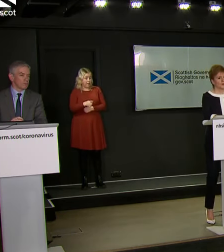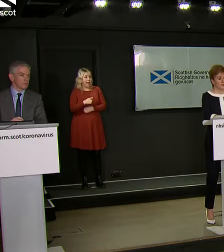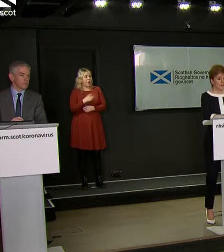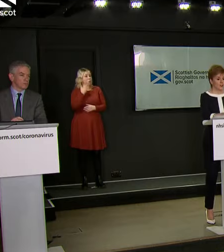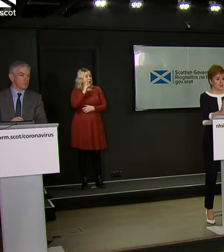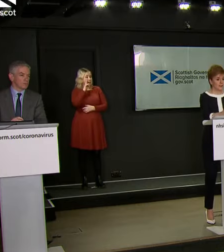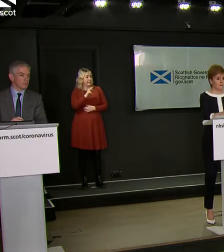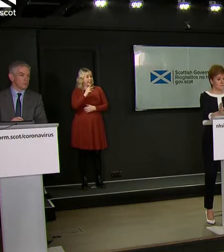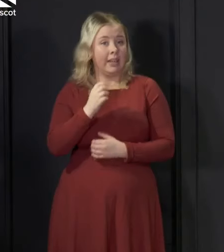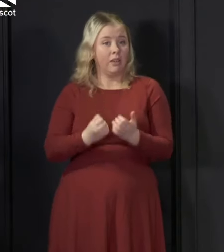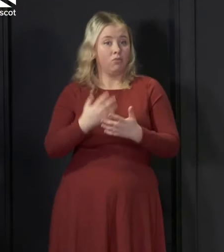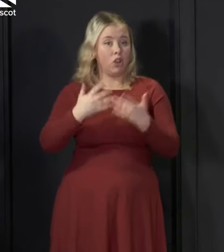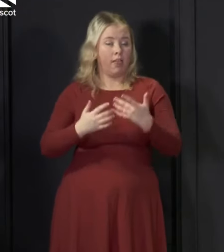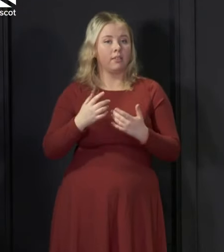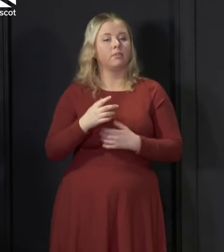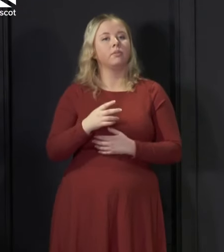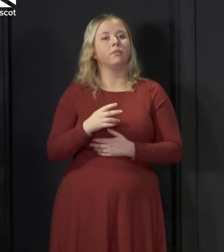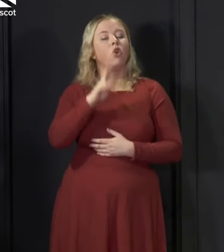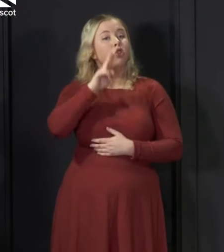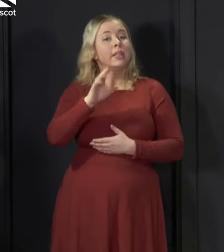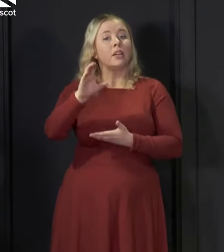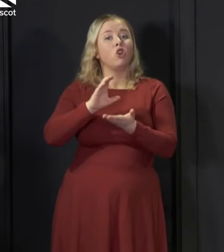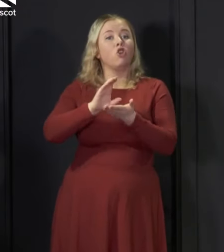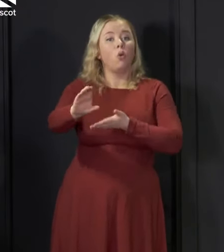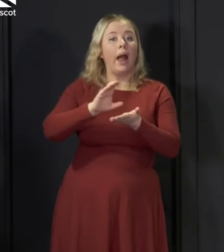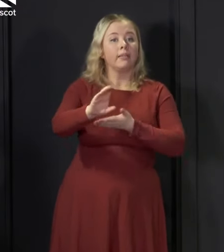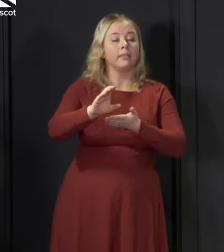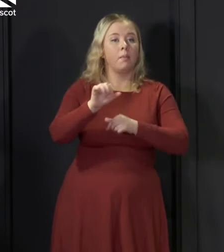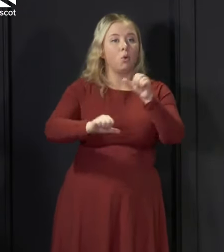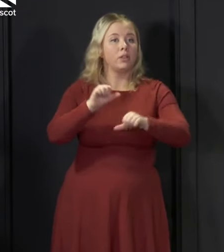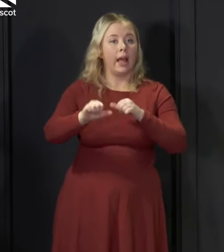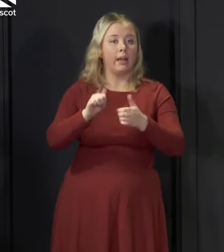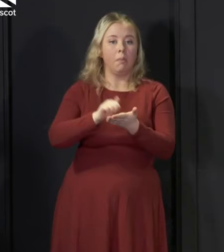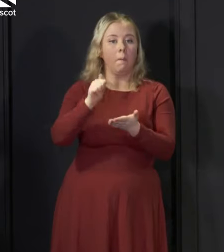You are seeing grants being processed and money going to businesses every day right